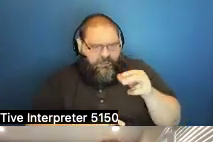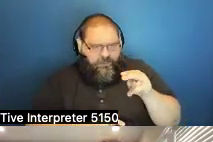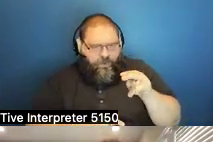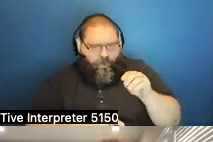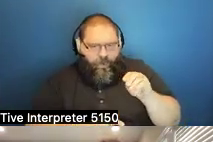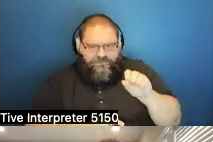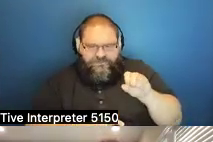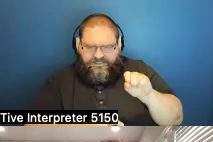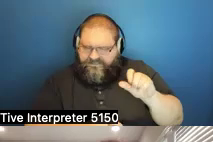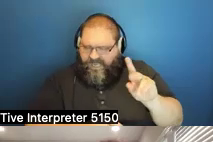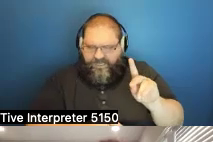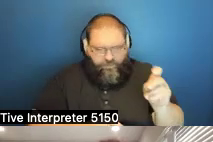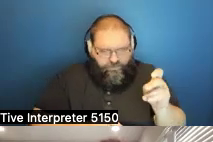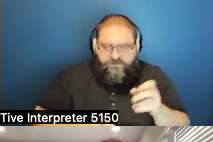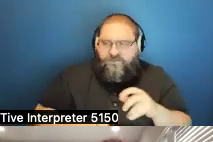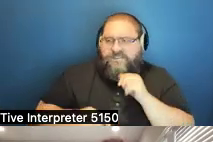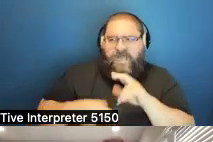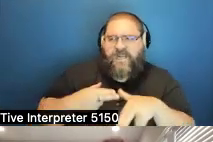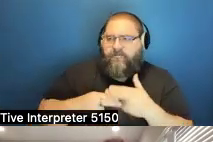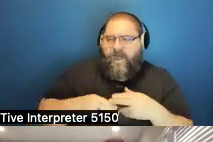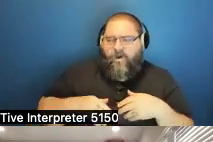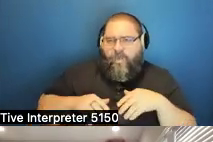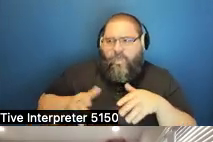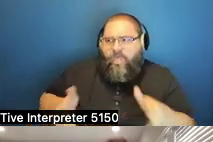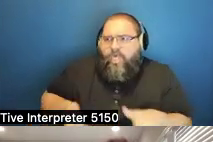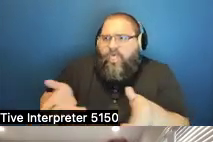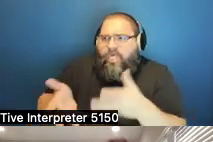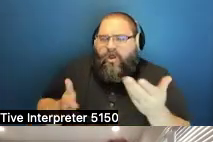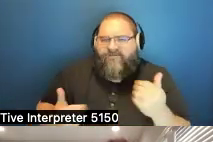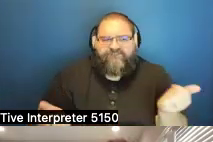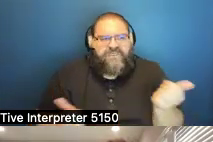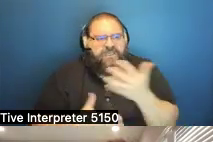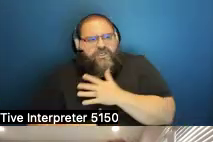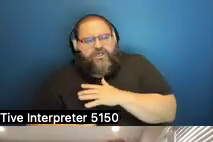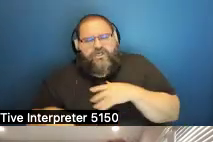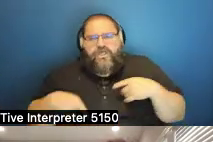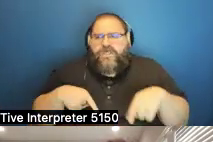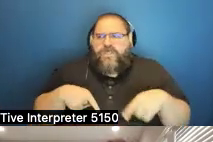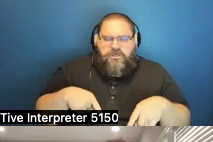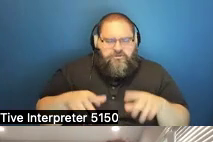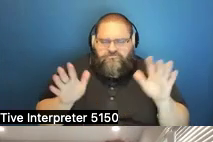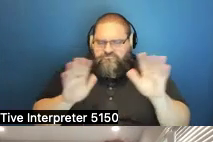about creating fear. So my goal… 19:32:23 is to simply provide